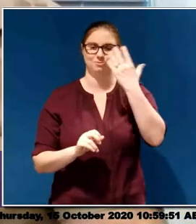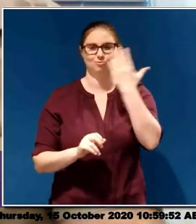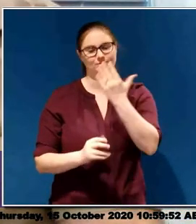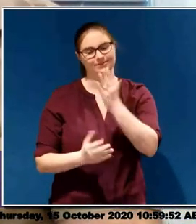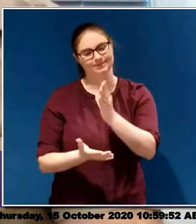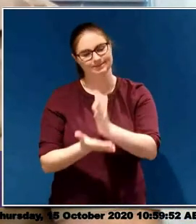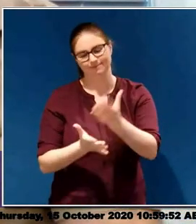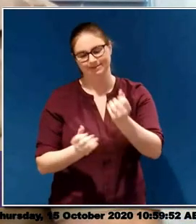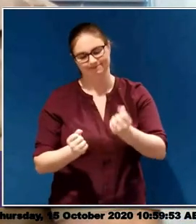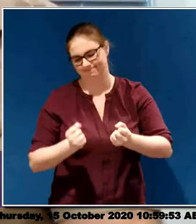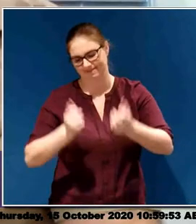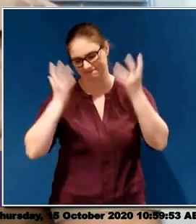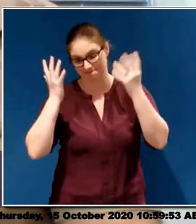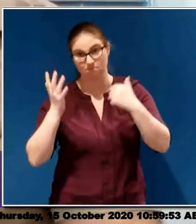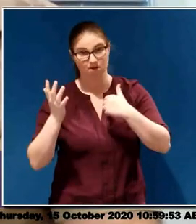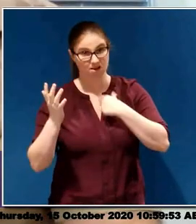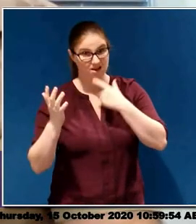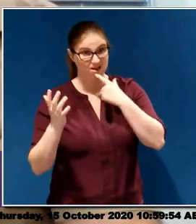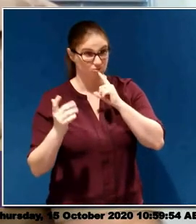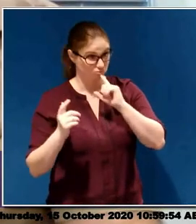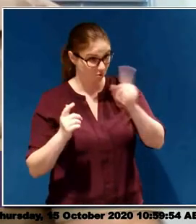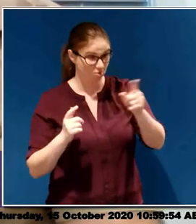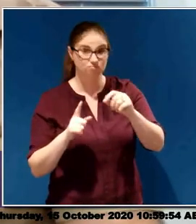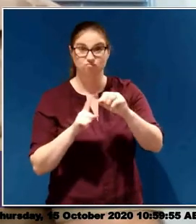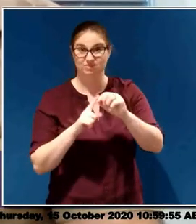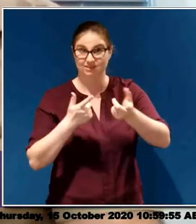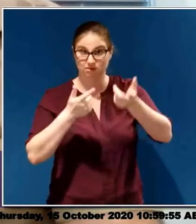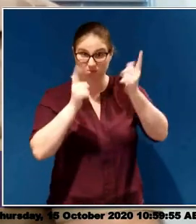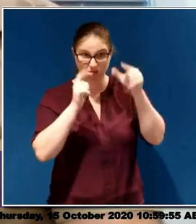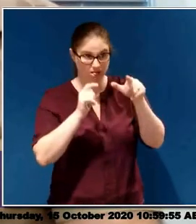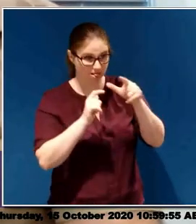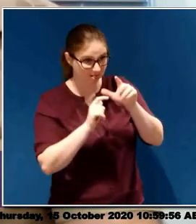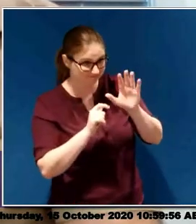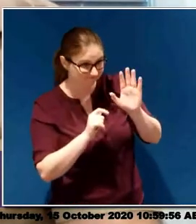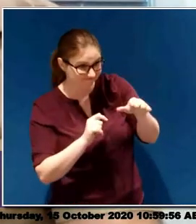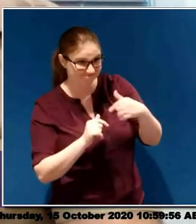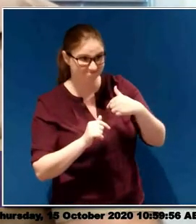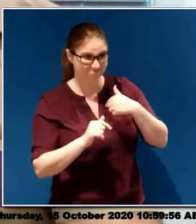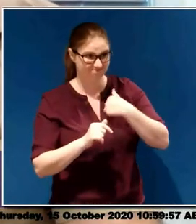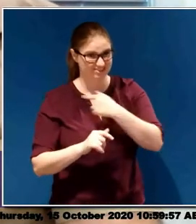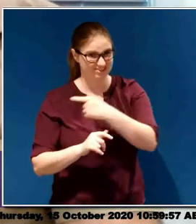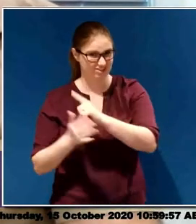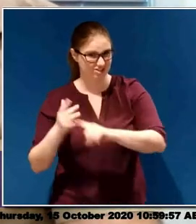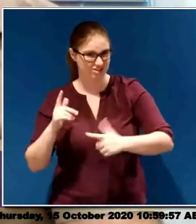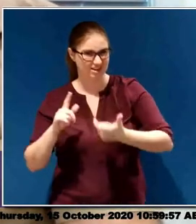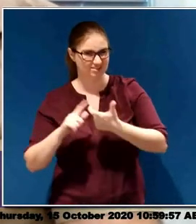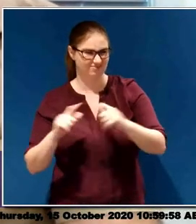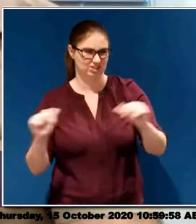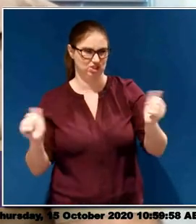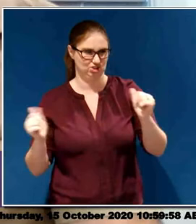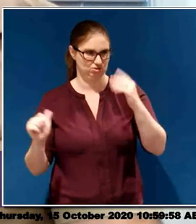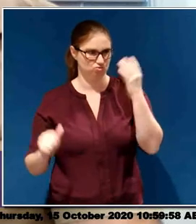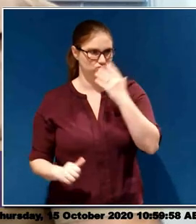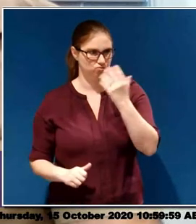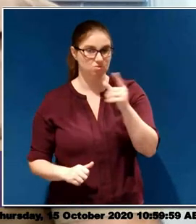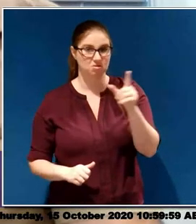Jack out of that school, and she actually said to me that she wasn't surprised in the slightest.